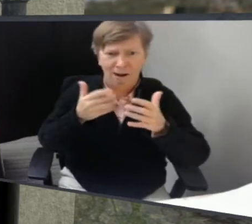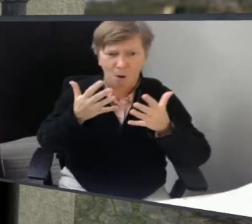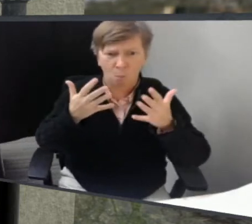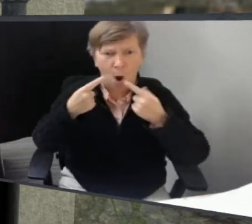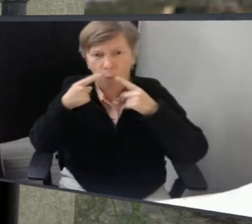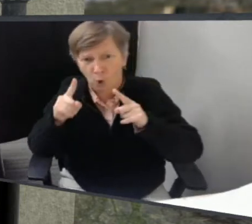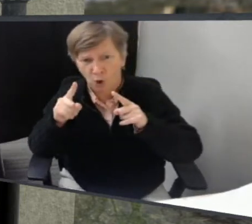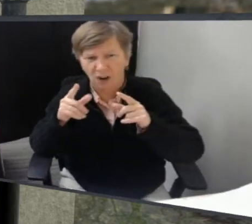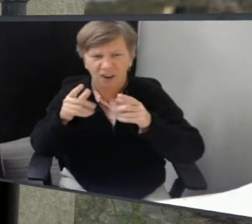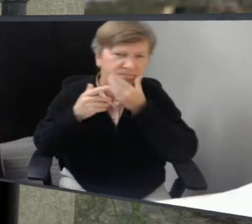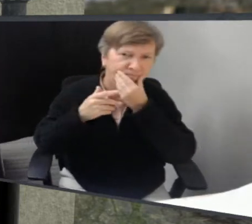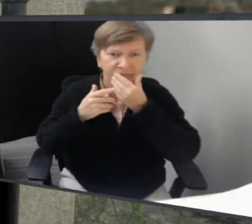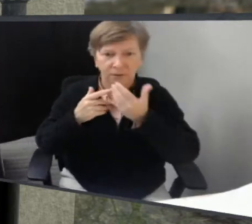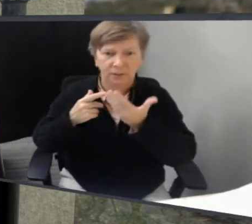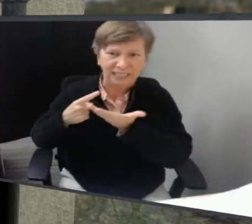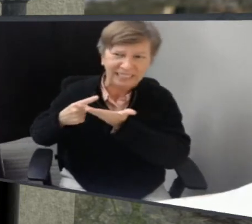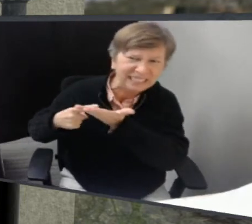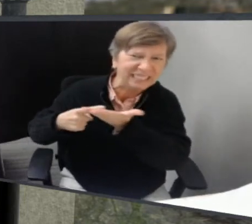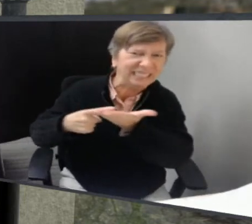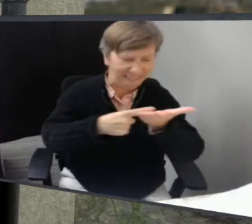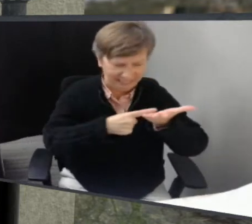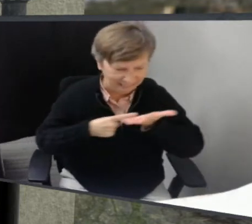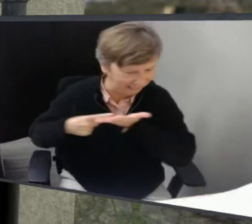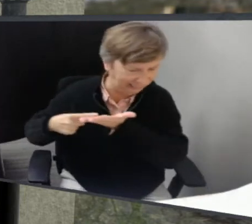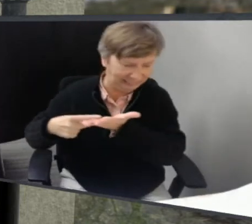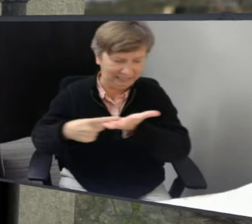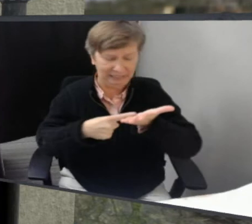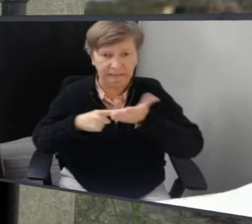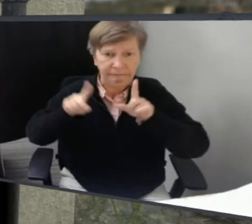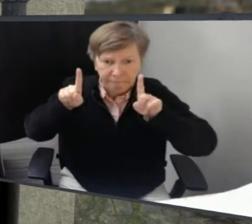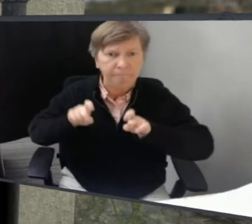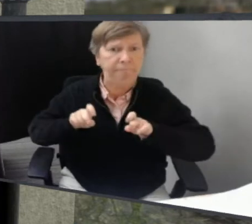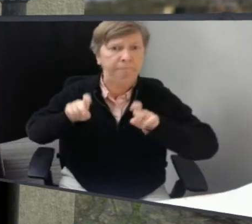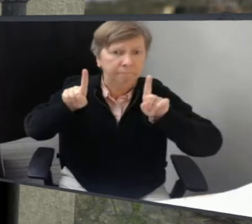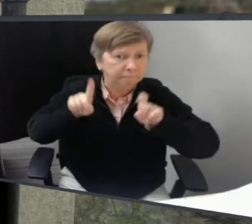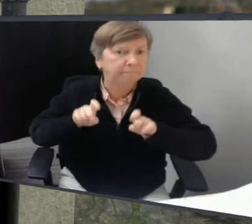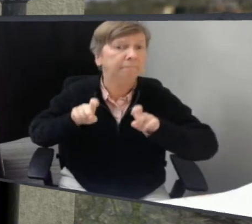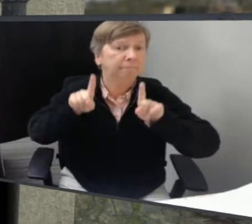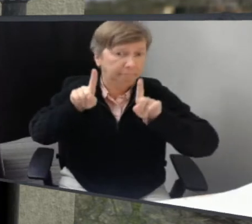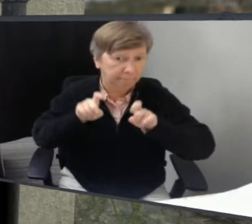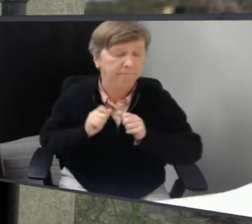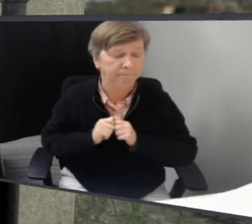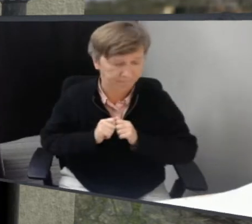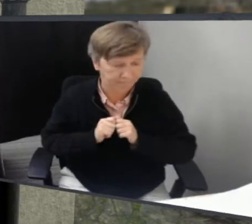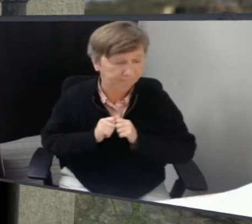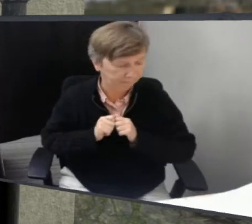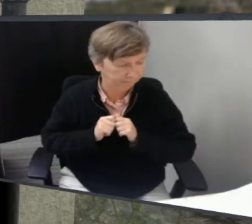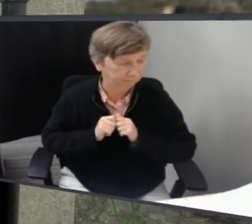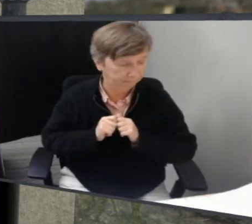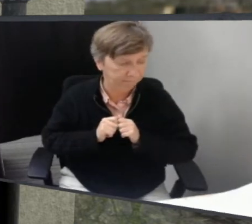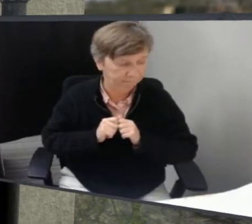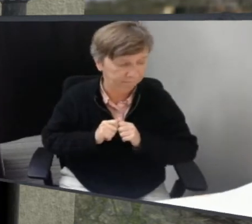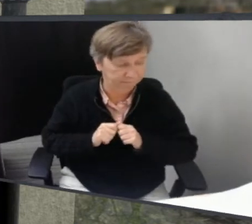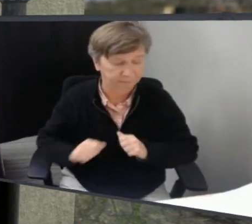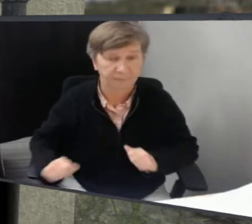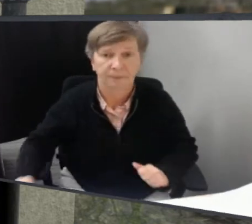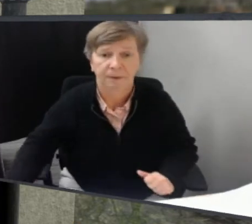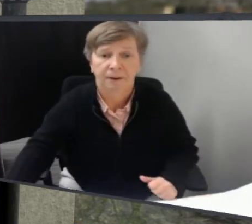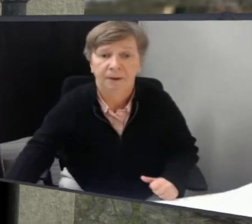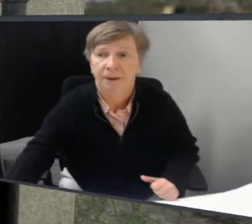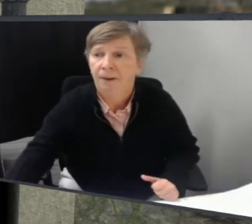we wanted to try, what might work, what might not work, and figure out what we might be able to do.